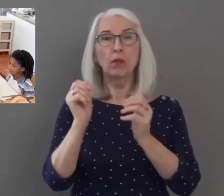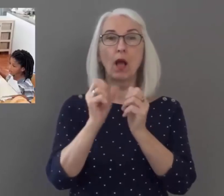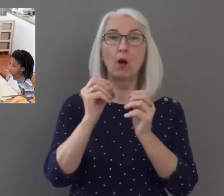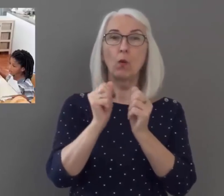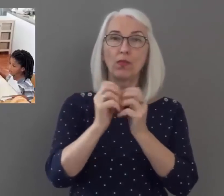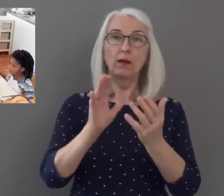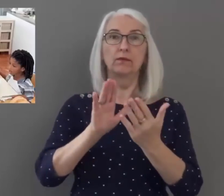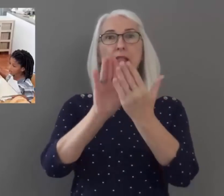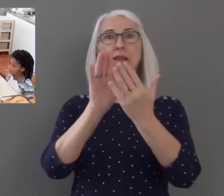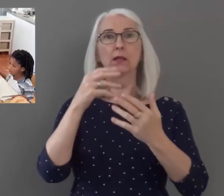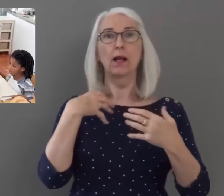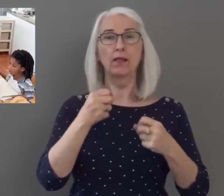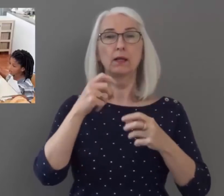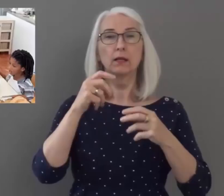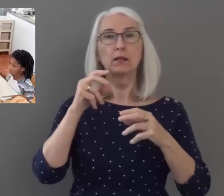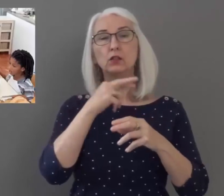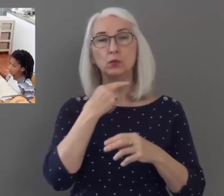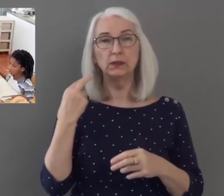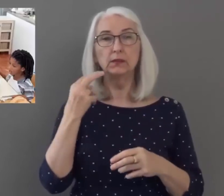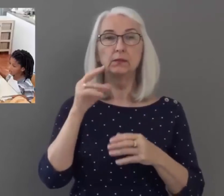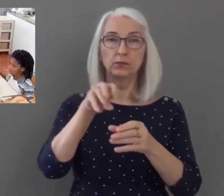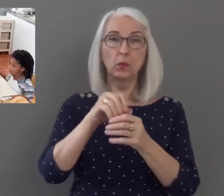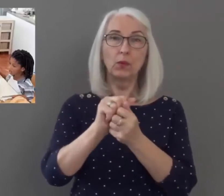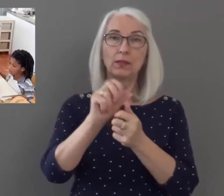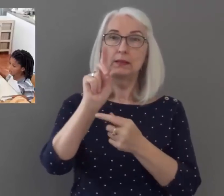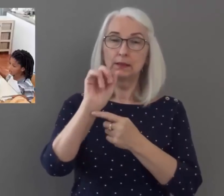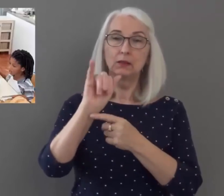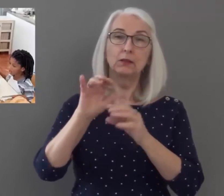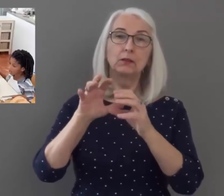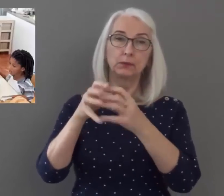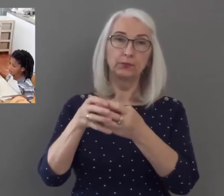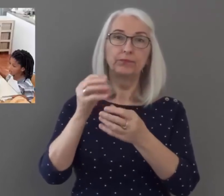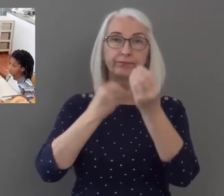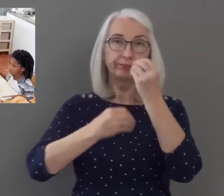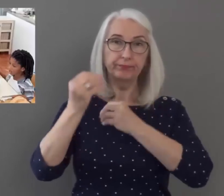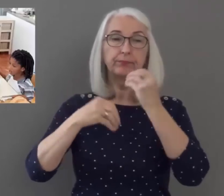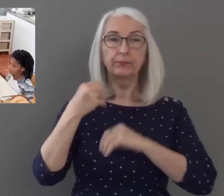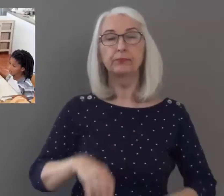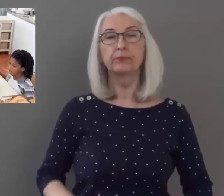without facing the health risks associated with dairy product consumption.